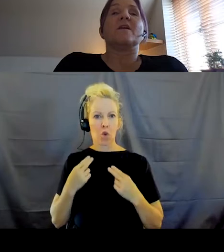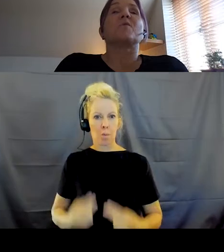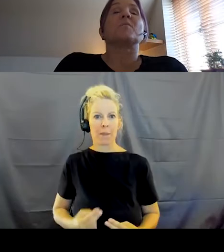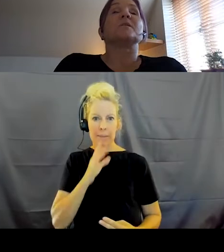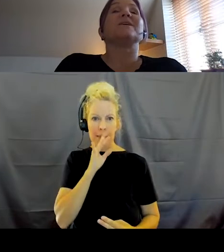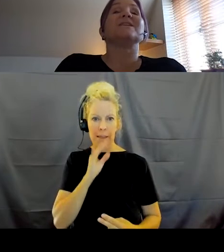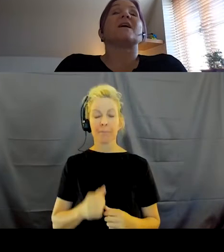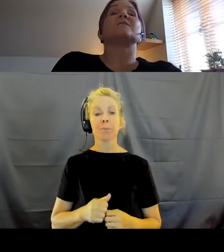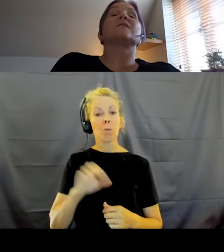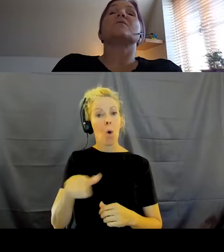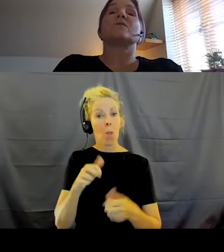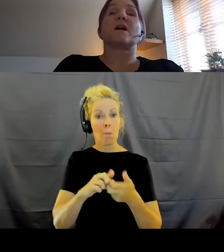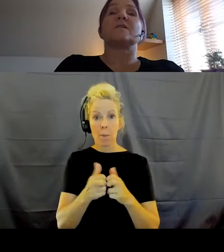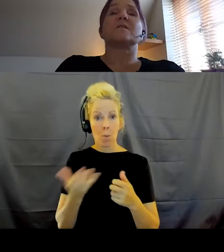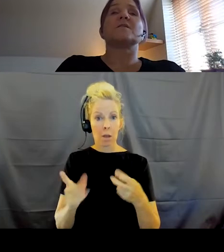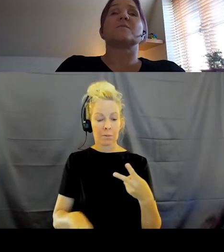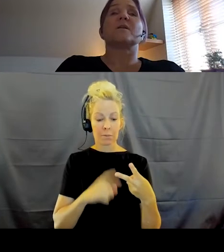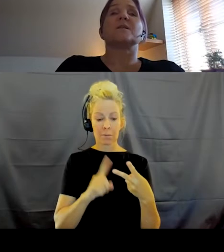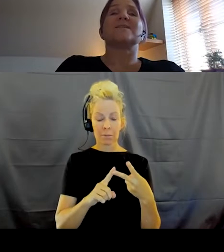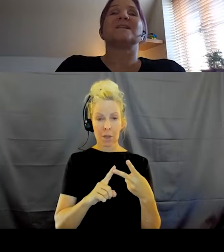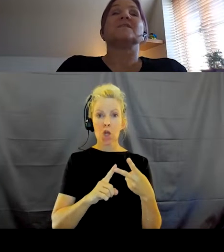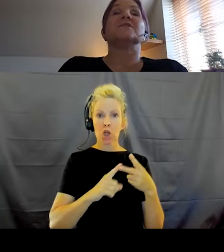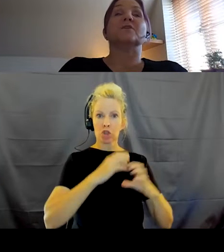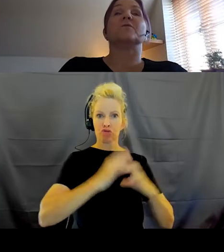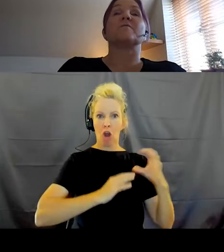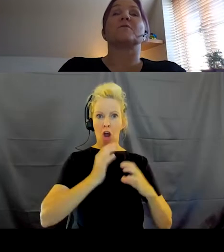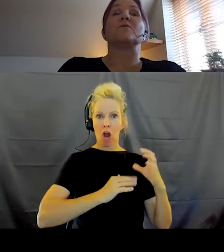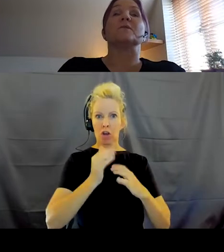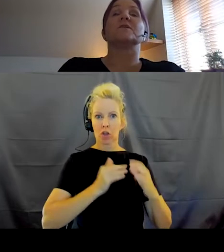other problem is because it has to go through that construction process, it is not very performative.